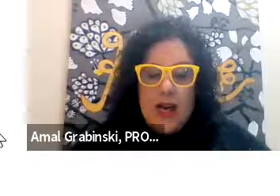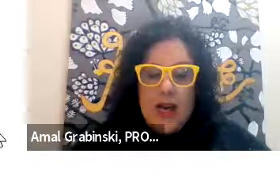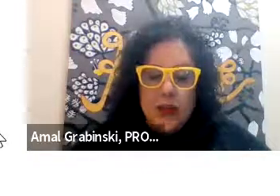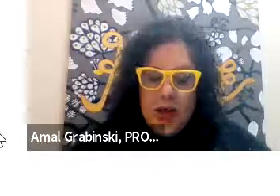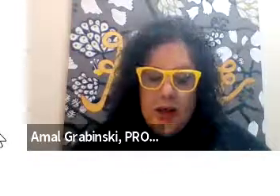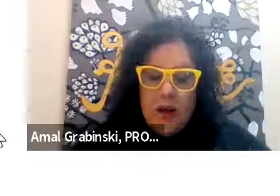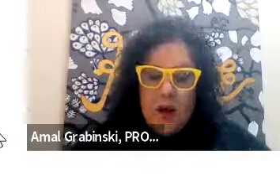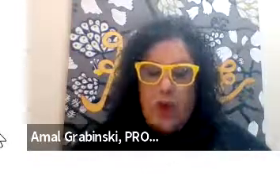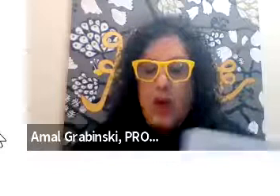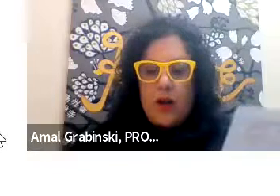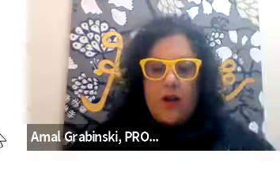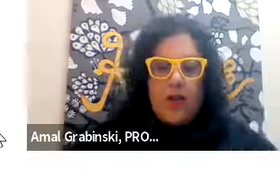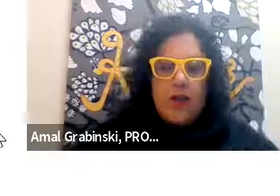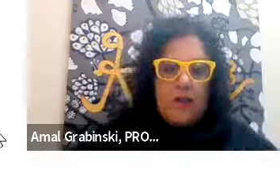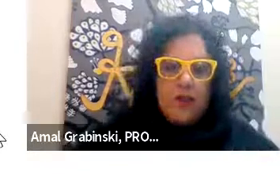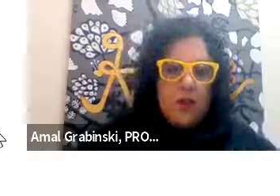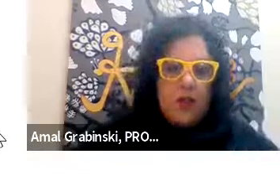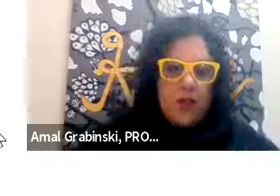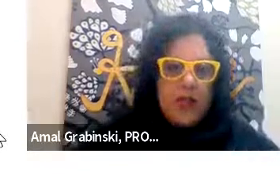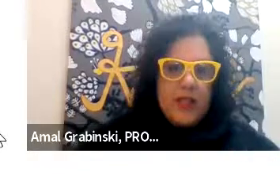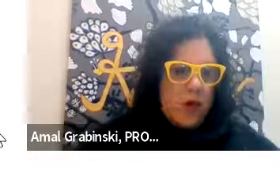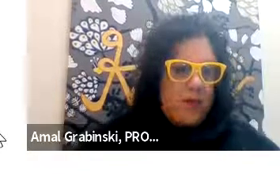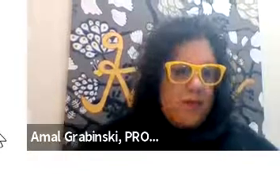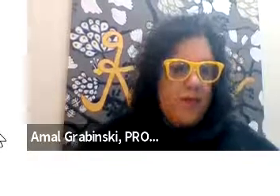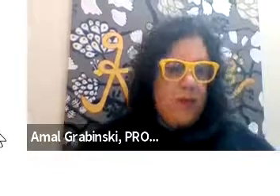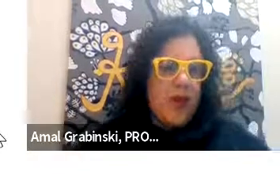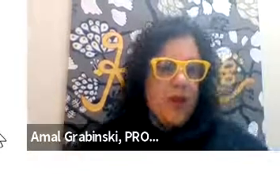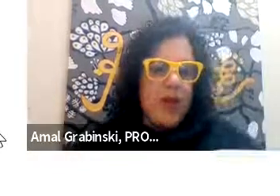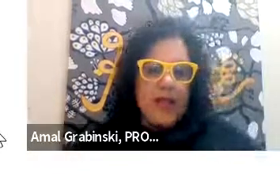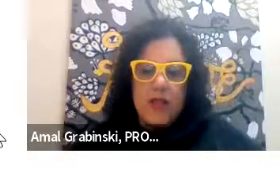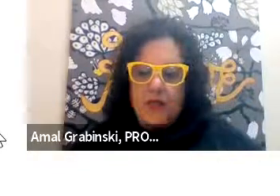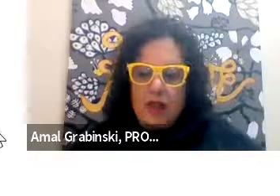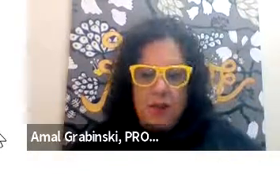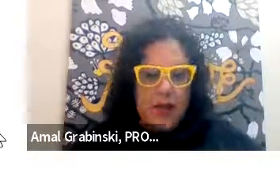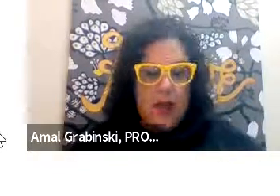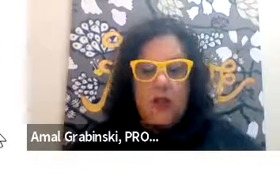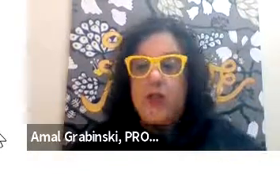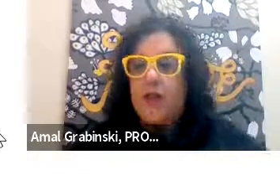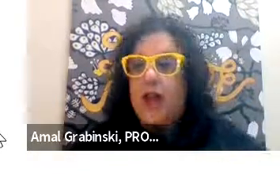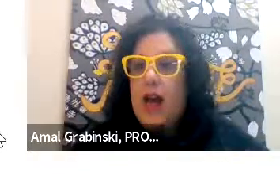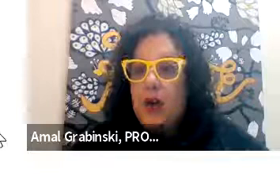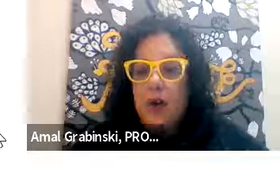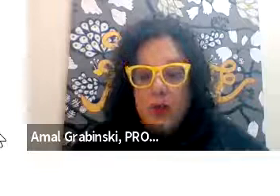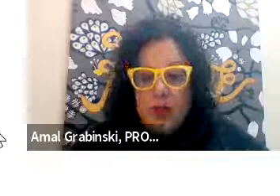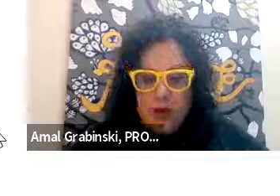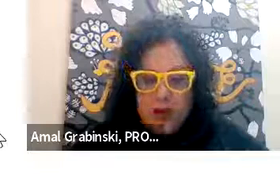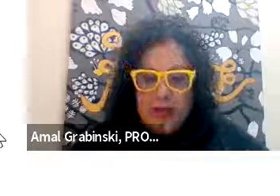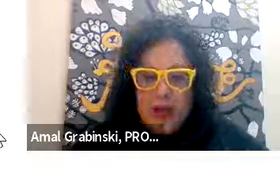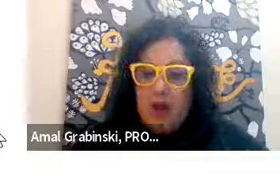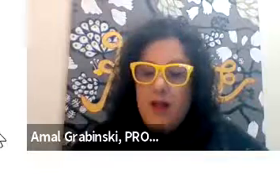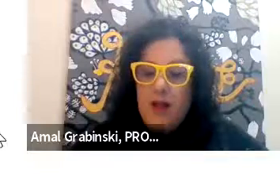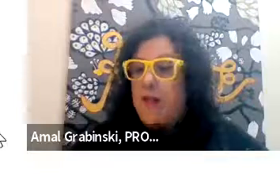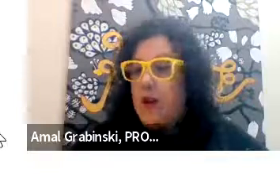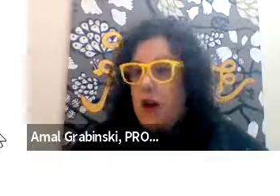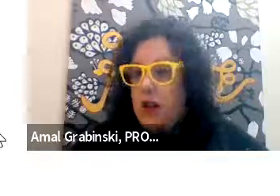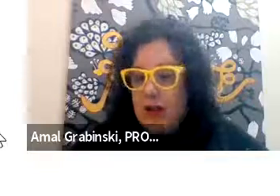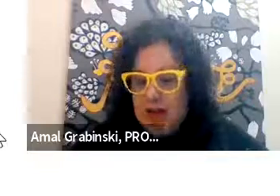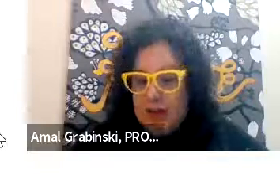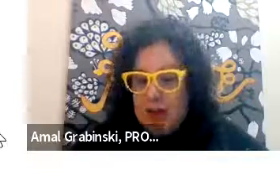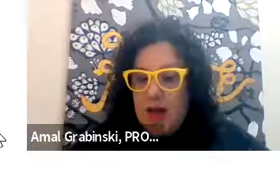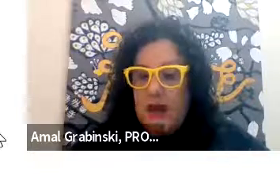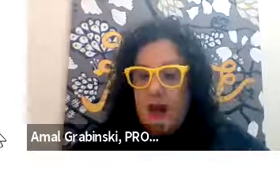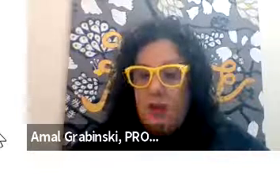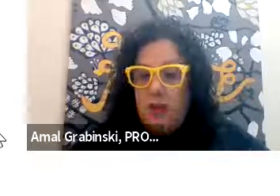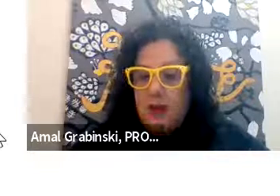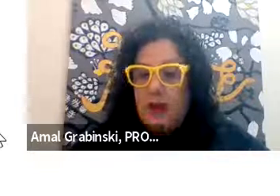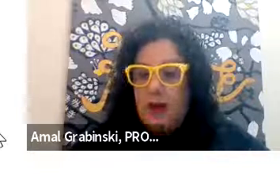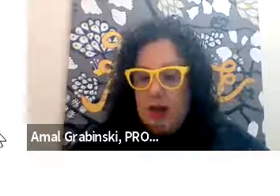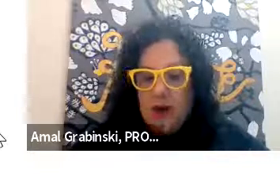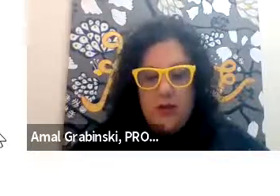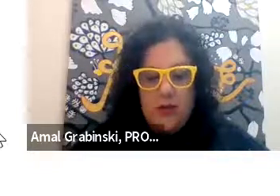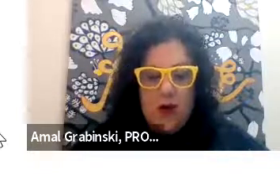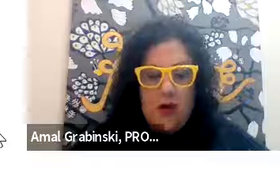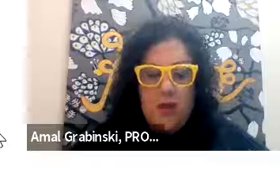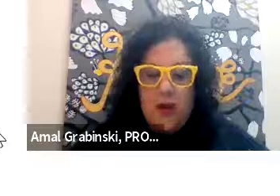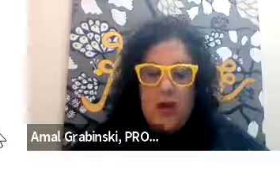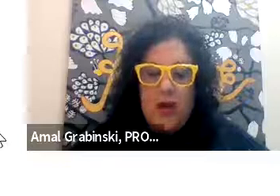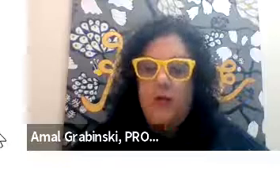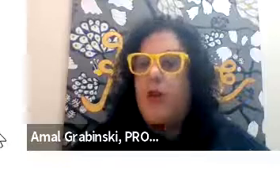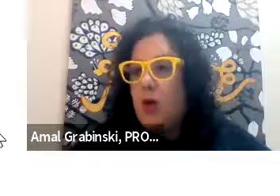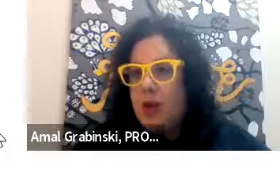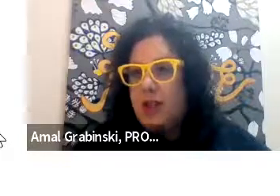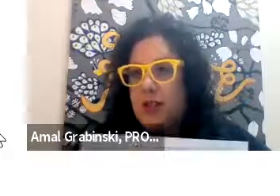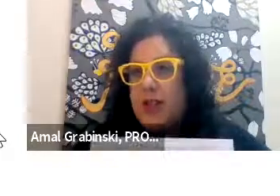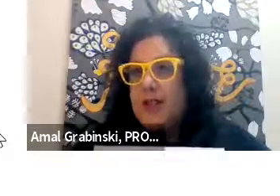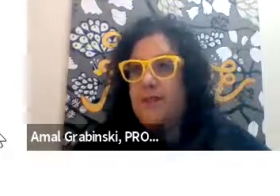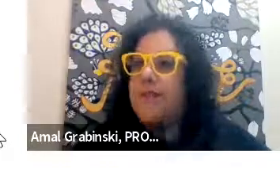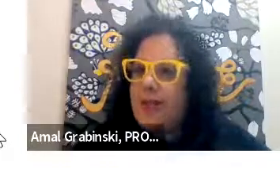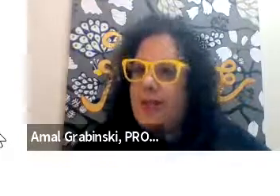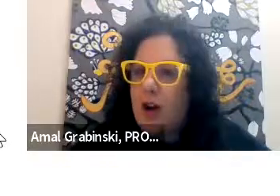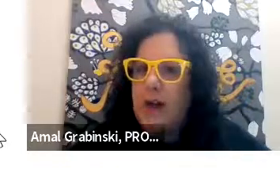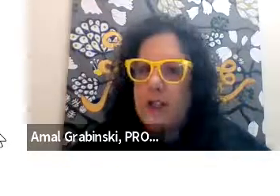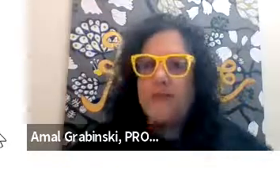Amal Grabinski, PROVAIL (she/her): As we do we honor the individuals that we support by committing to developing inclusive and equitable communities that benefit all of us and to help build a better stronger Community for all Washingtonians Thank you very much.